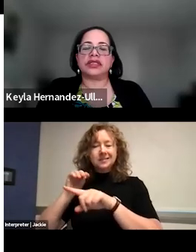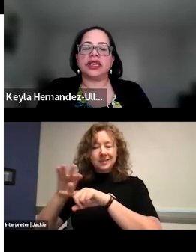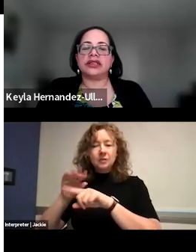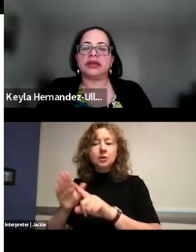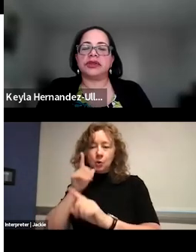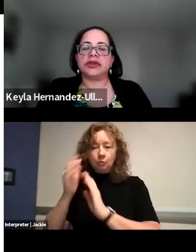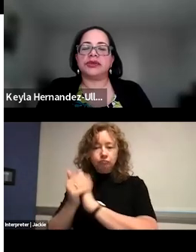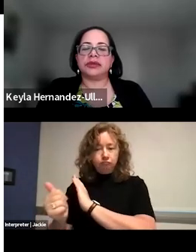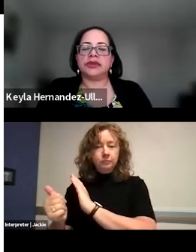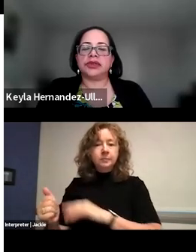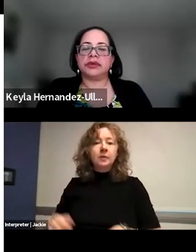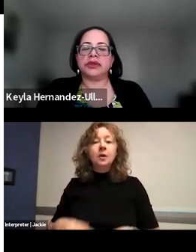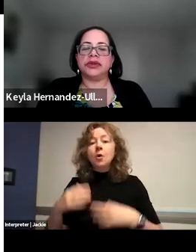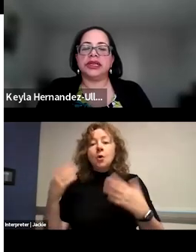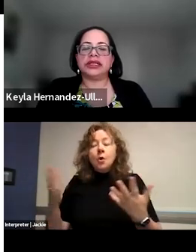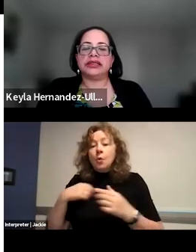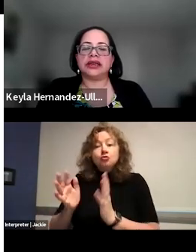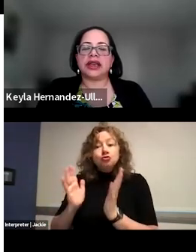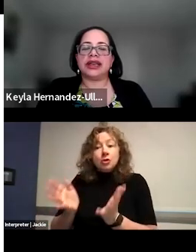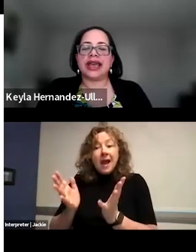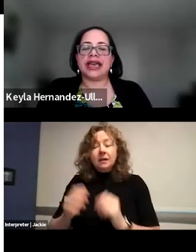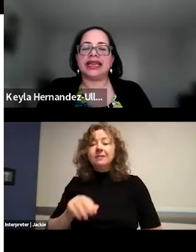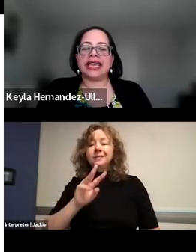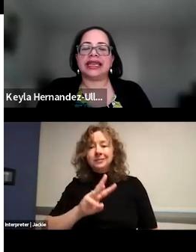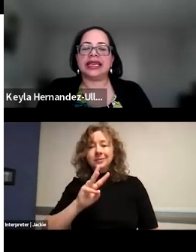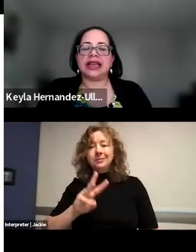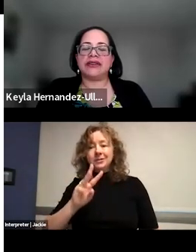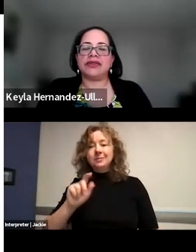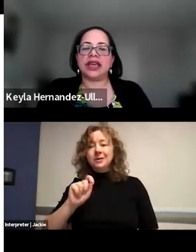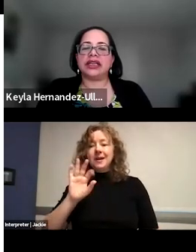Keyla Hernandez-Ulloa: to chat with the counselor. They can also visit Www.